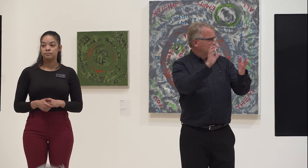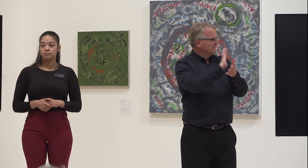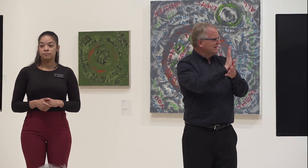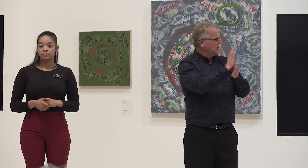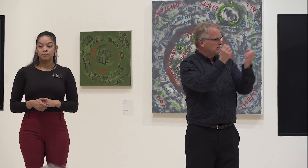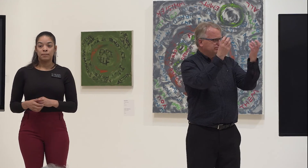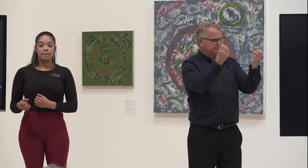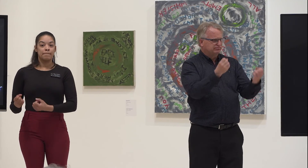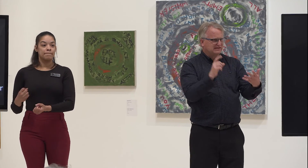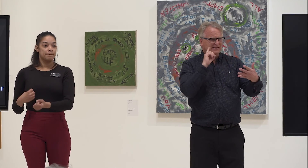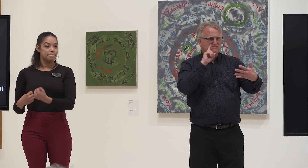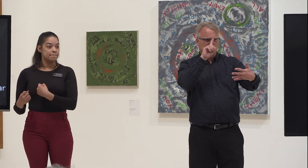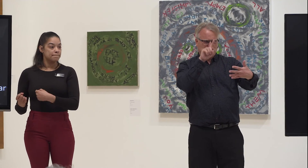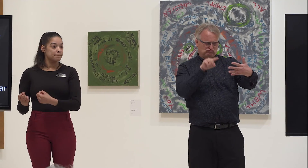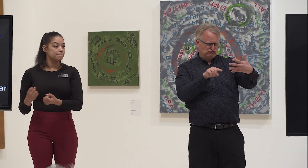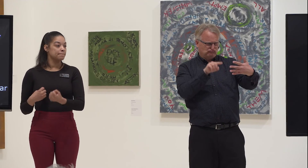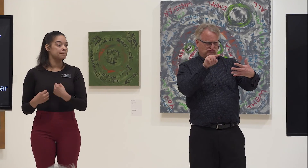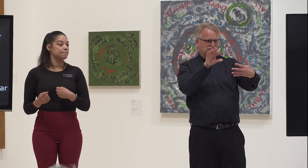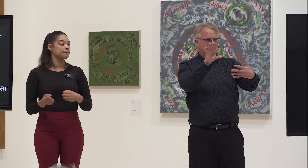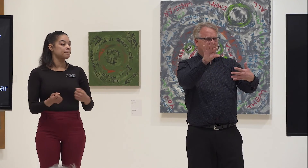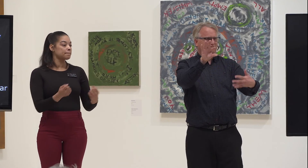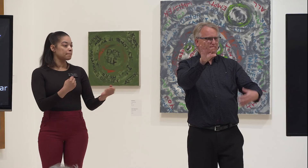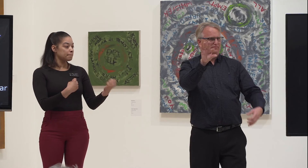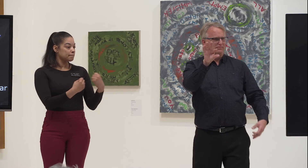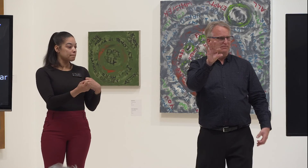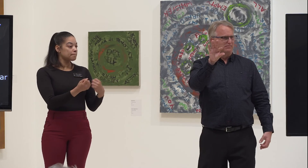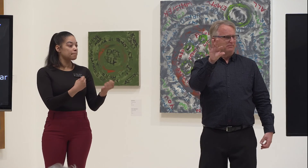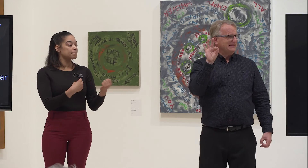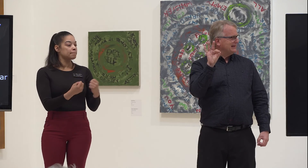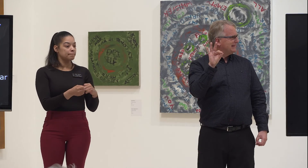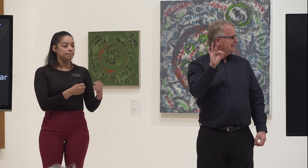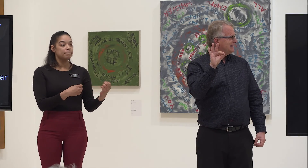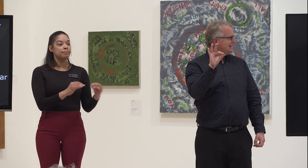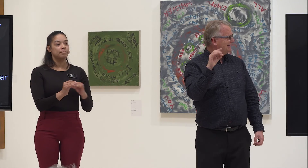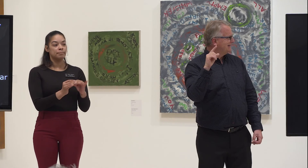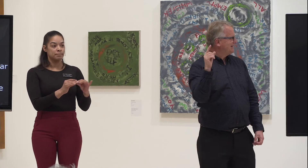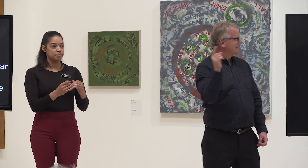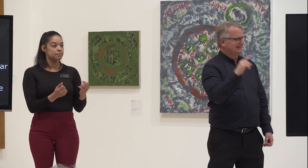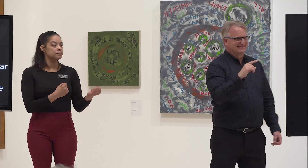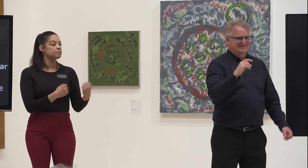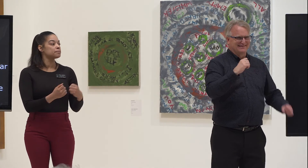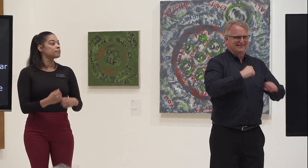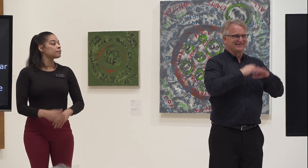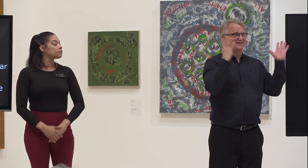they had the 5 available interpreters who had created videos of their work